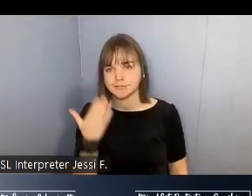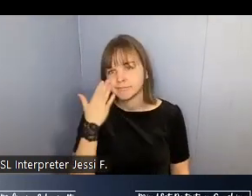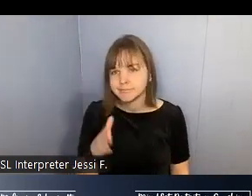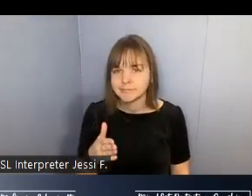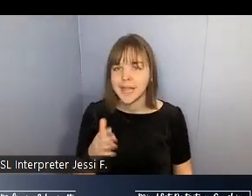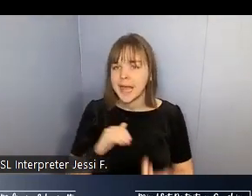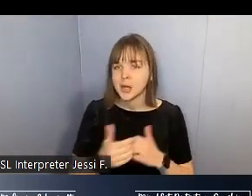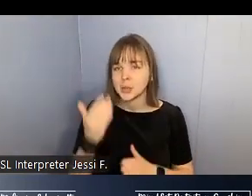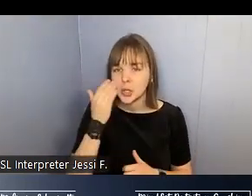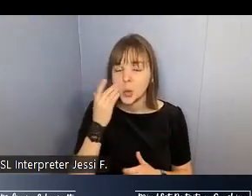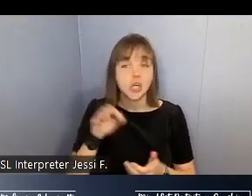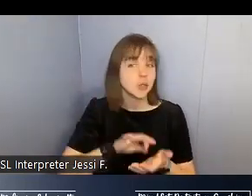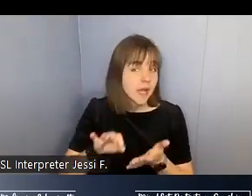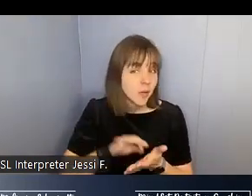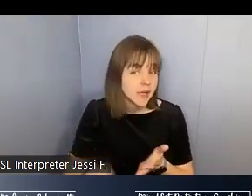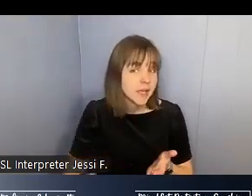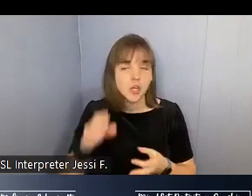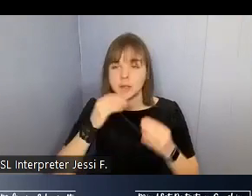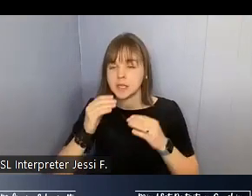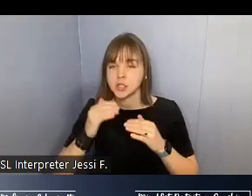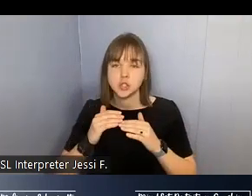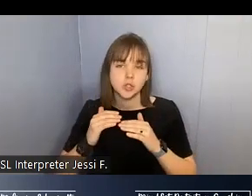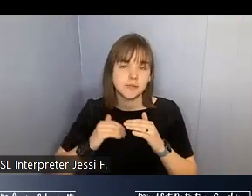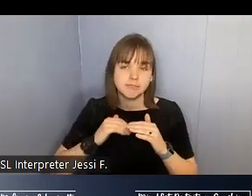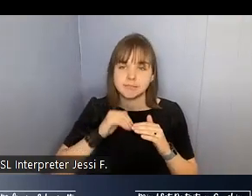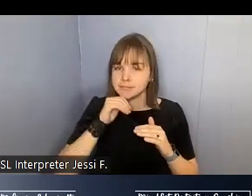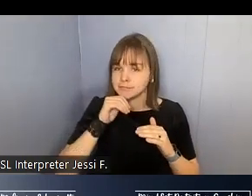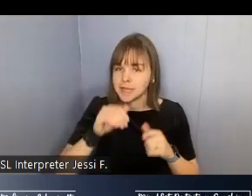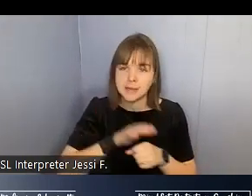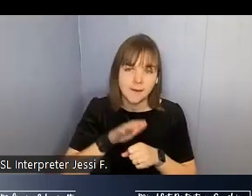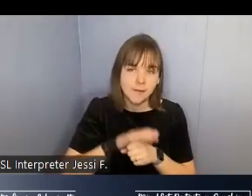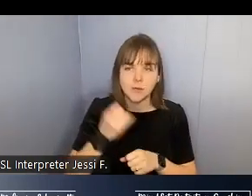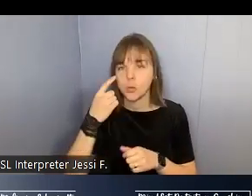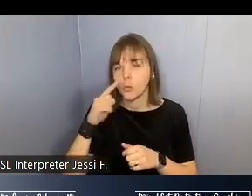What are you tracking to know that you're eating too little, you're eating just enough, or you're eating too much?